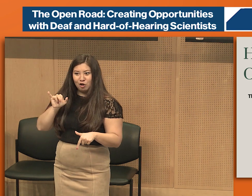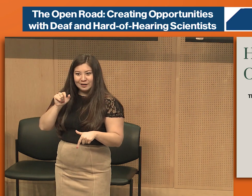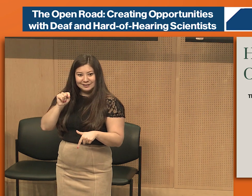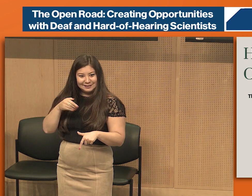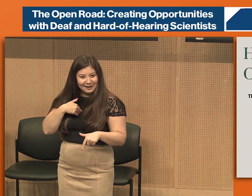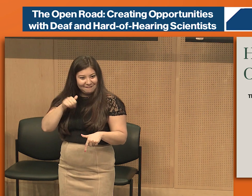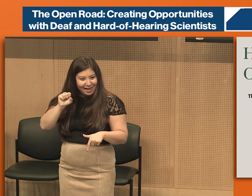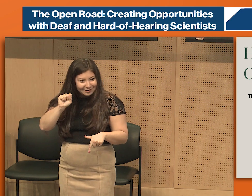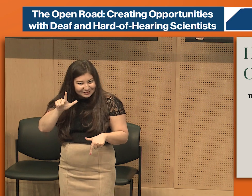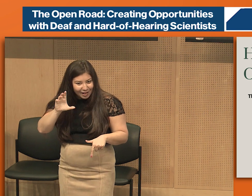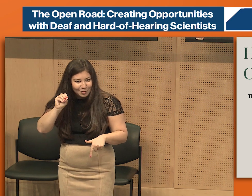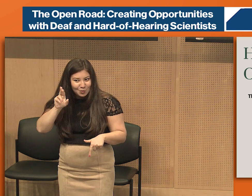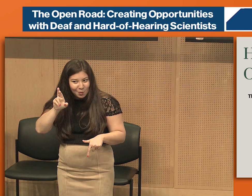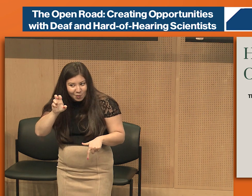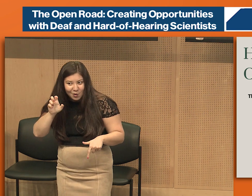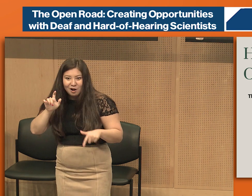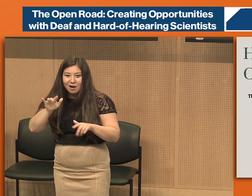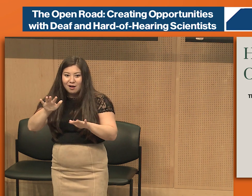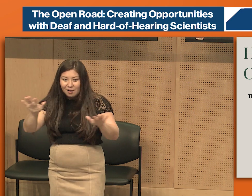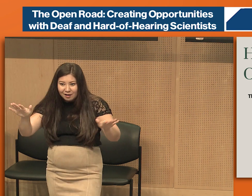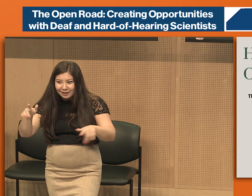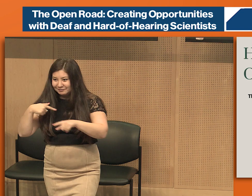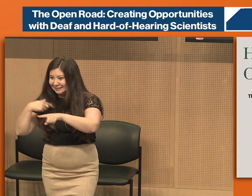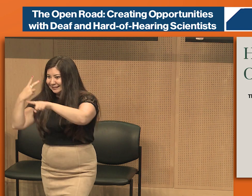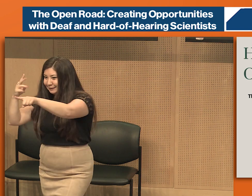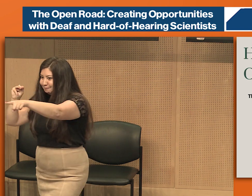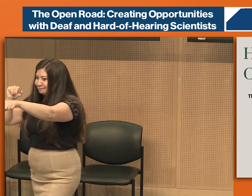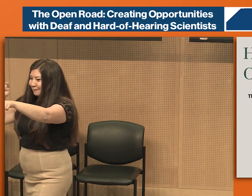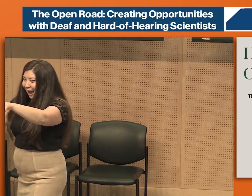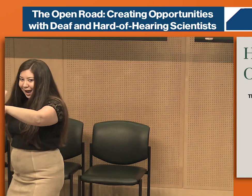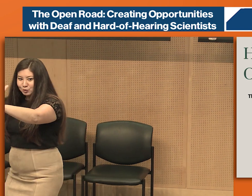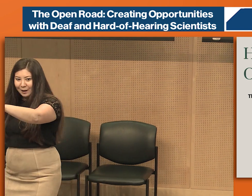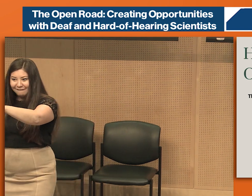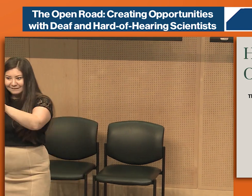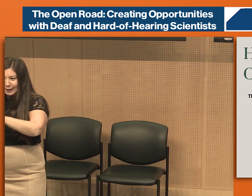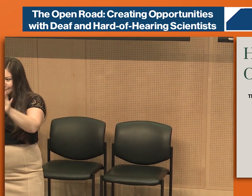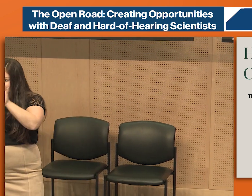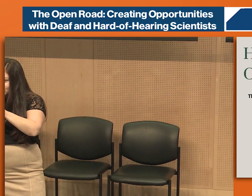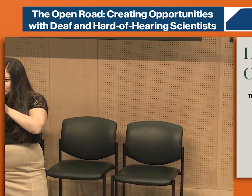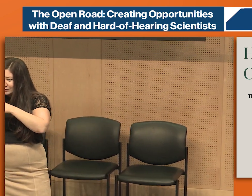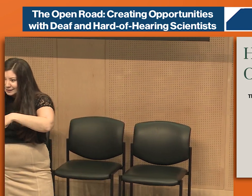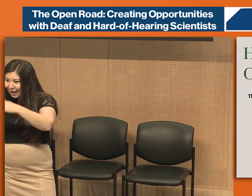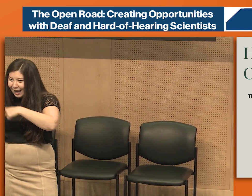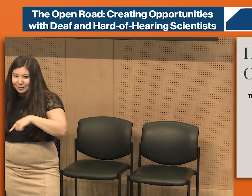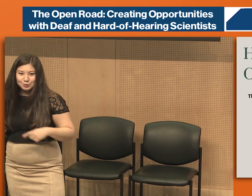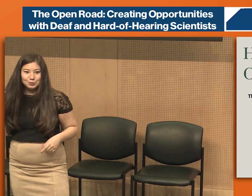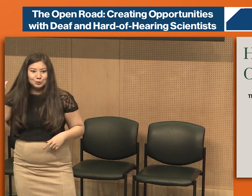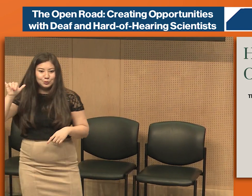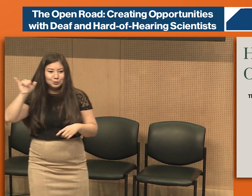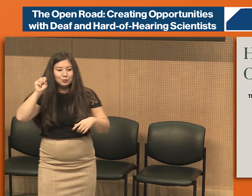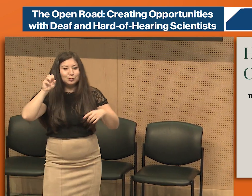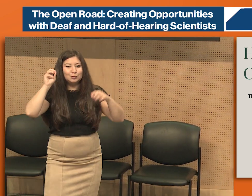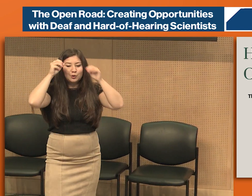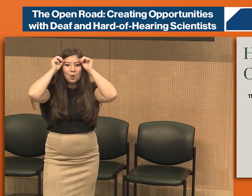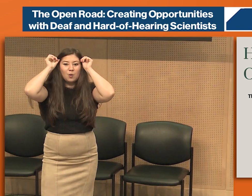sign creation and lexical creation over time. There were chemistry signs that were created in the past.